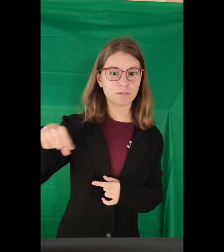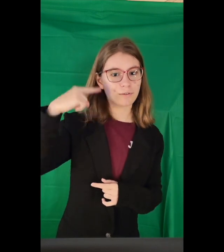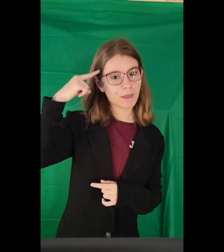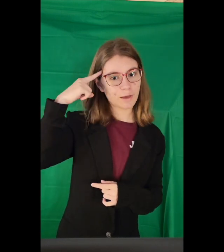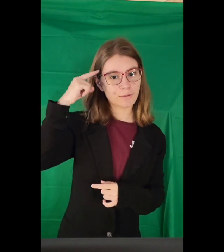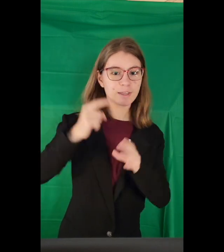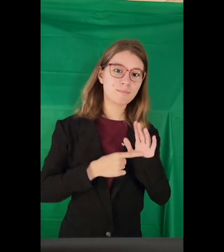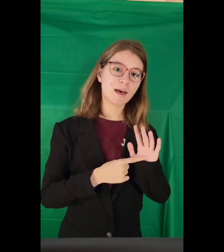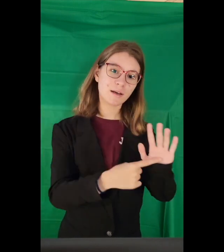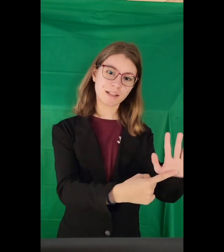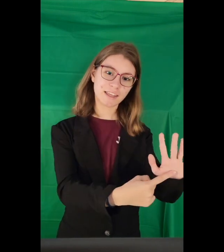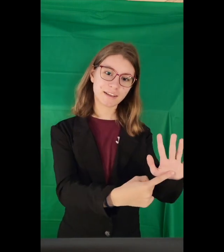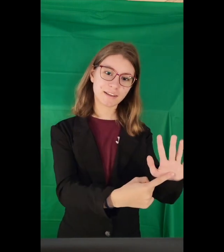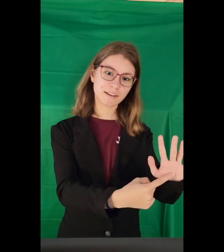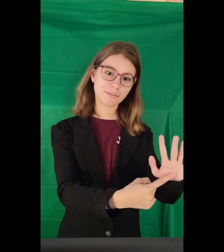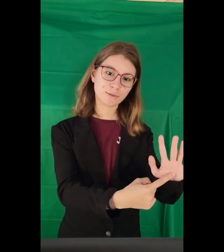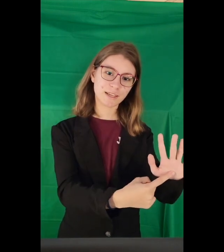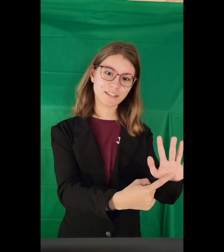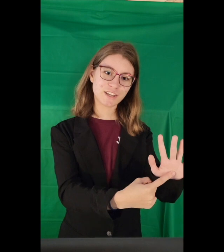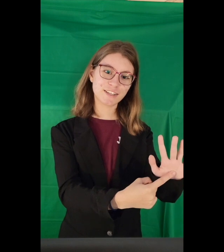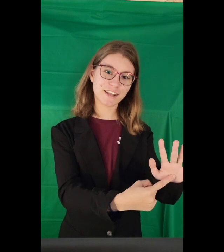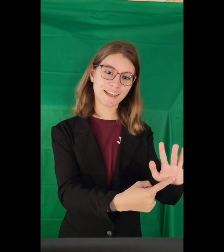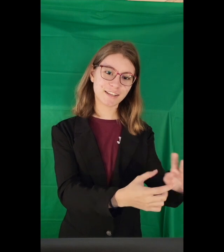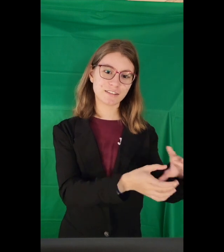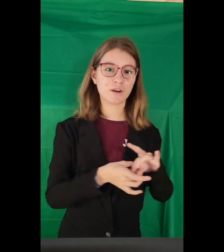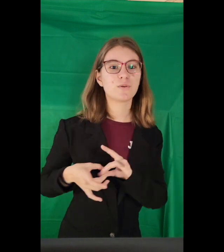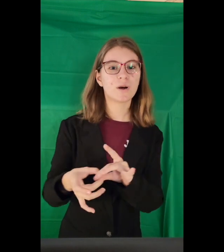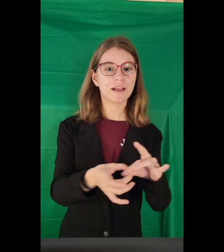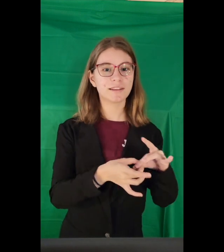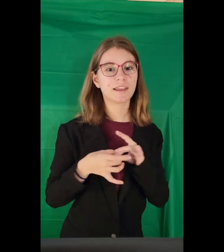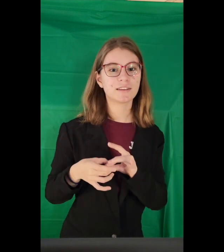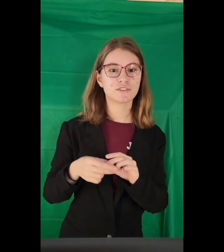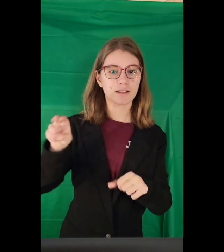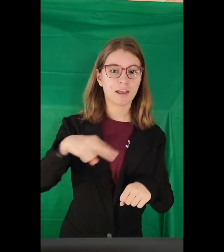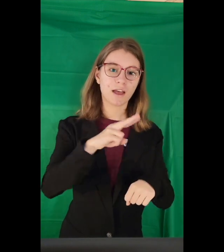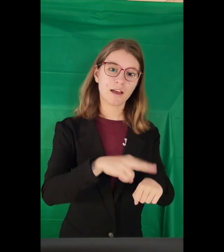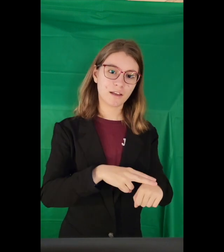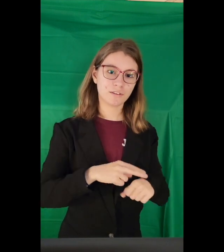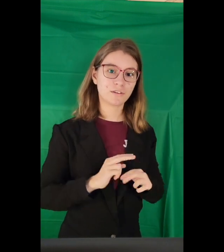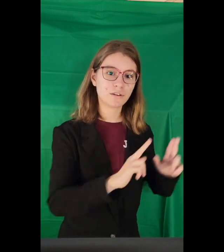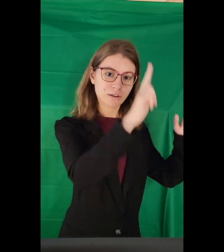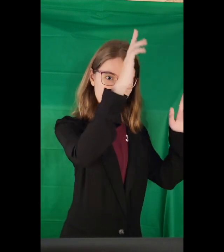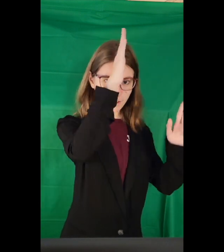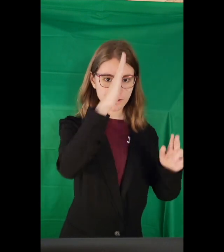And to the Republic for which it stands, One Nation under God,